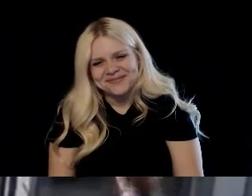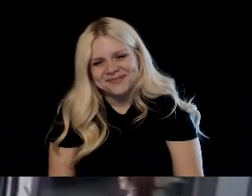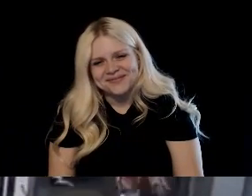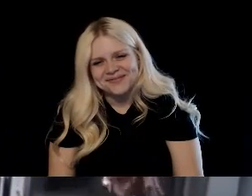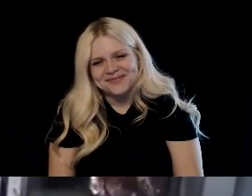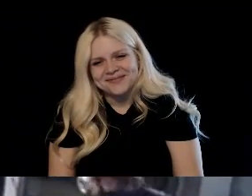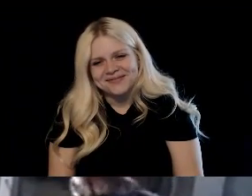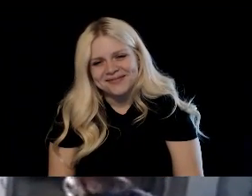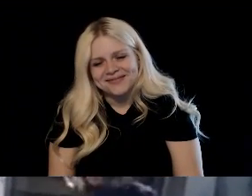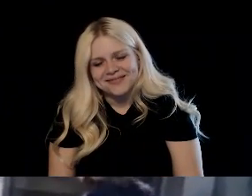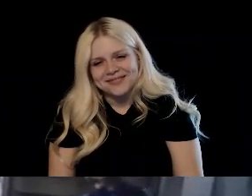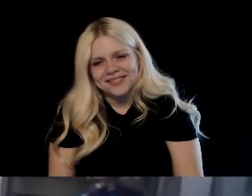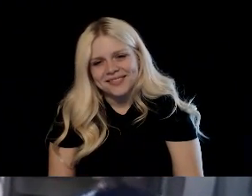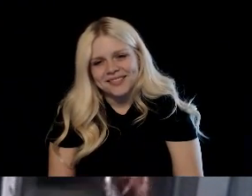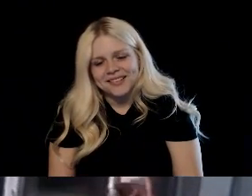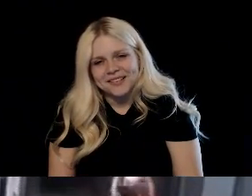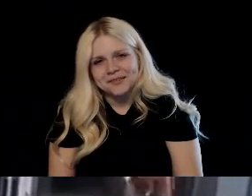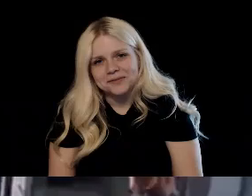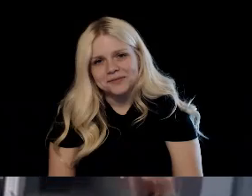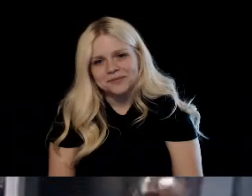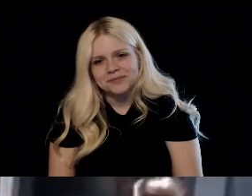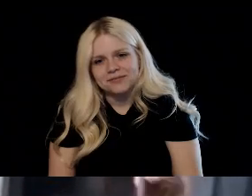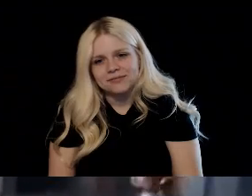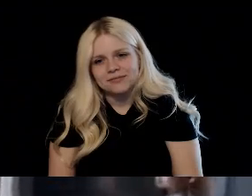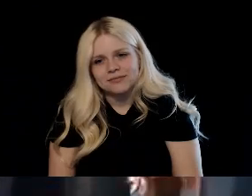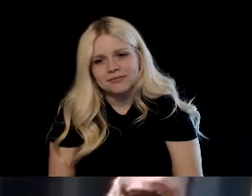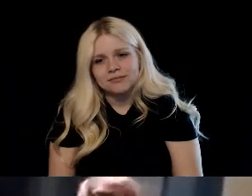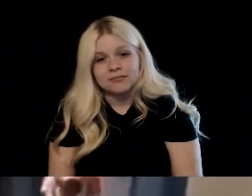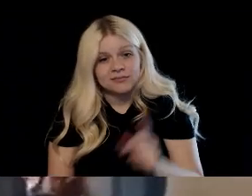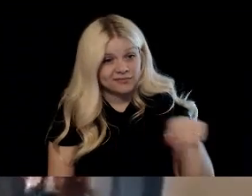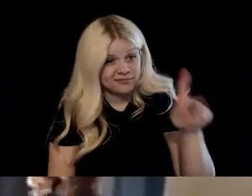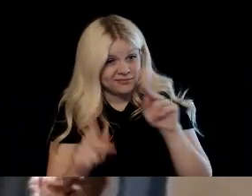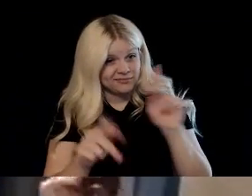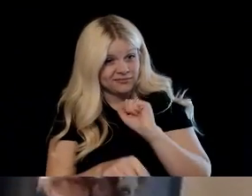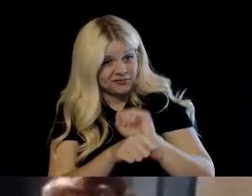You guys must love your jobs on weather days like this. MIchelle: Yes.